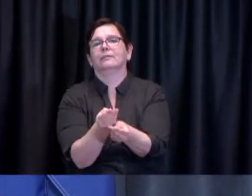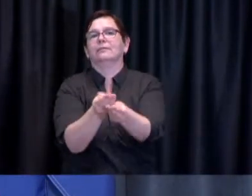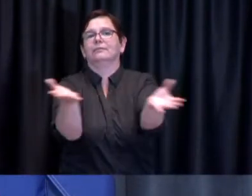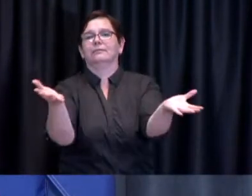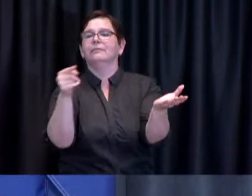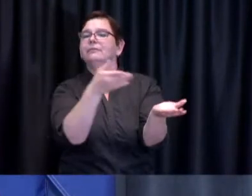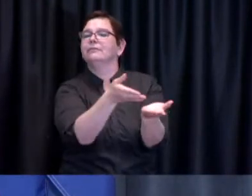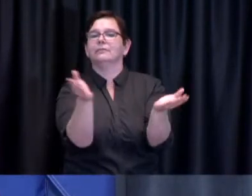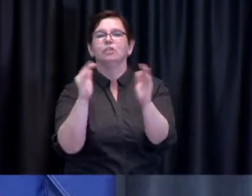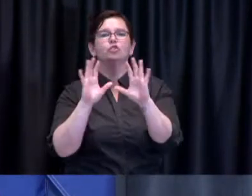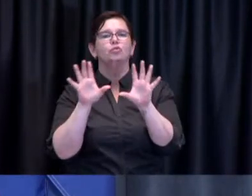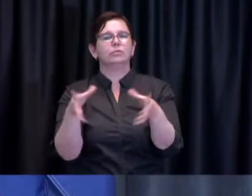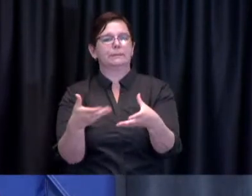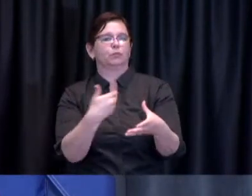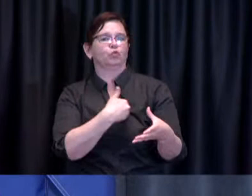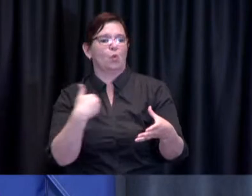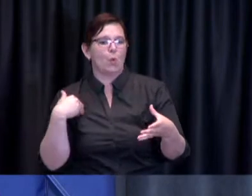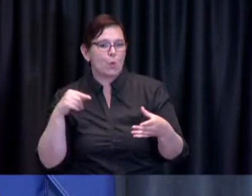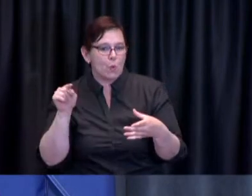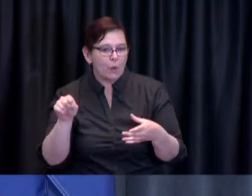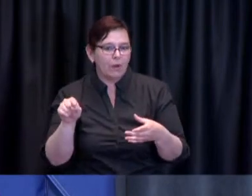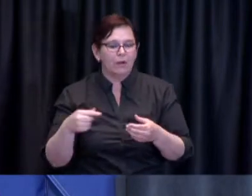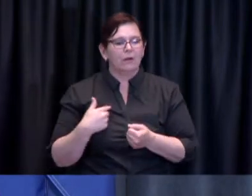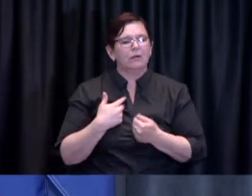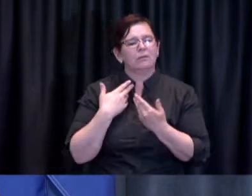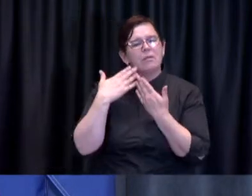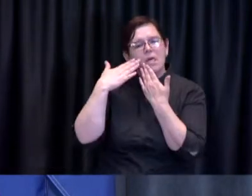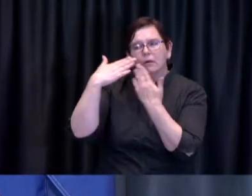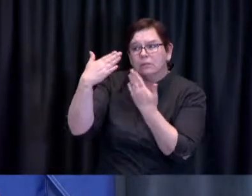I would like to acknowledge and thank our provincial counterparts for making these